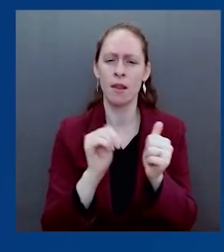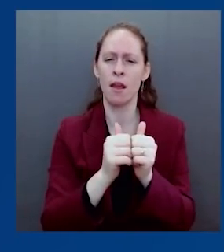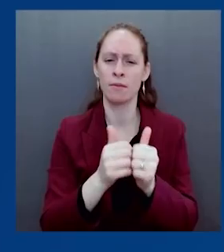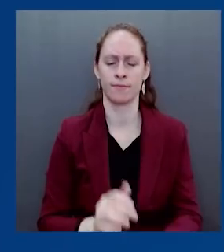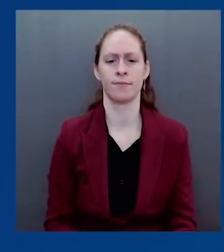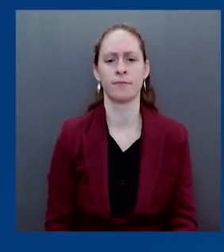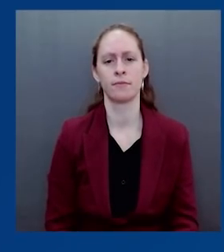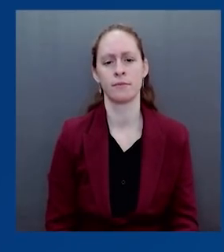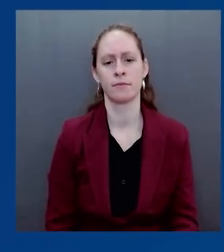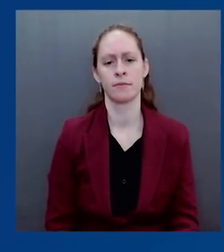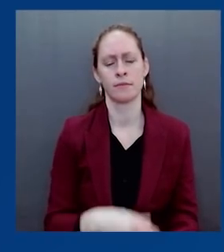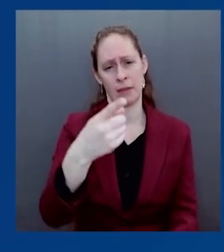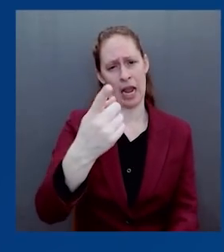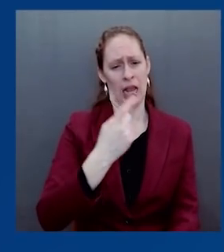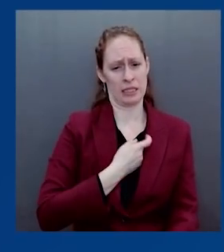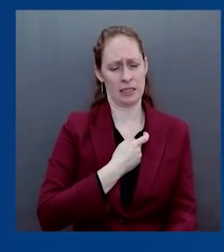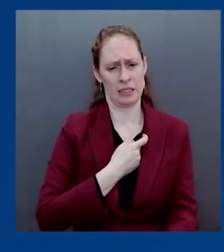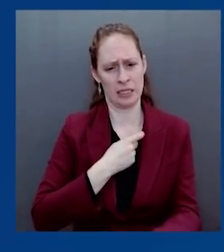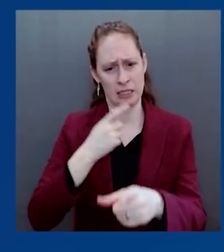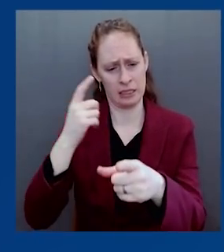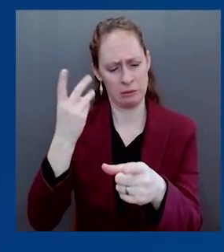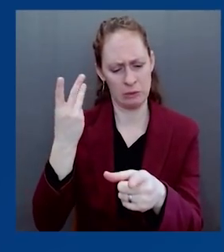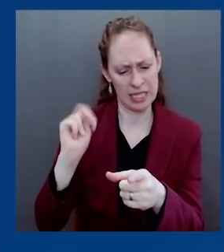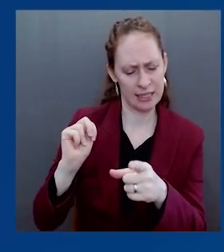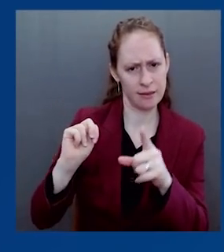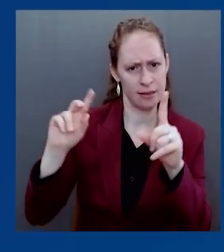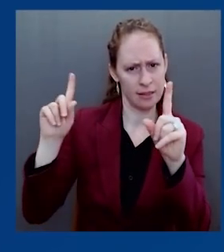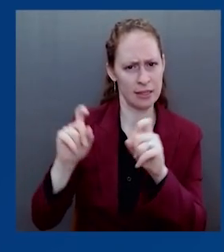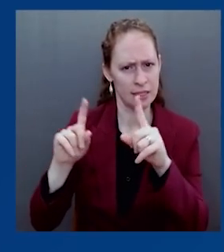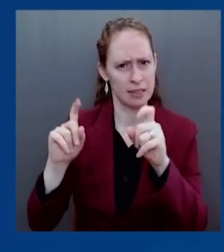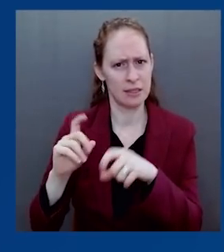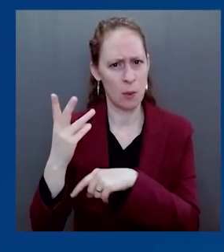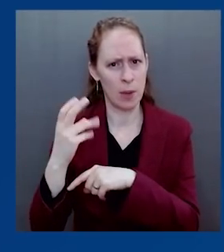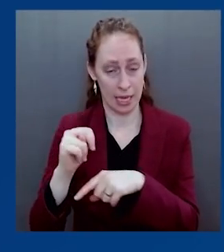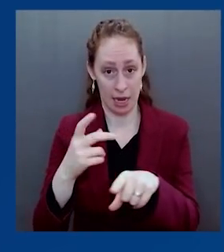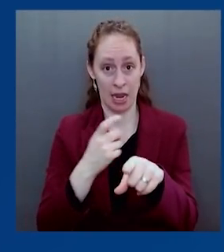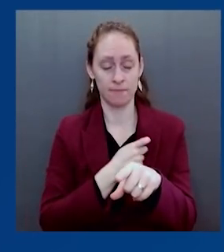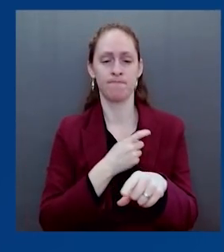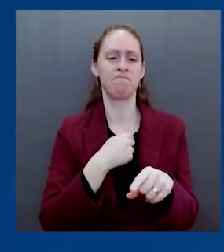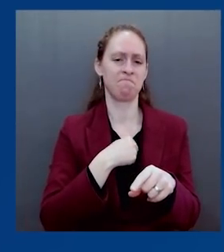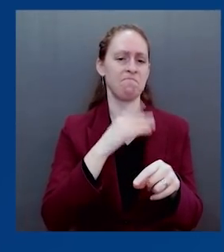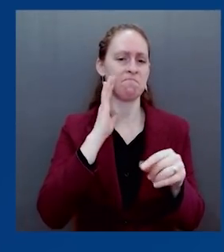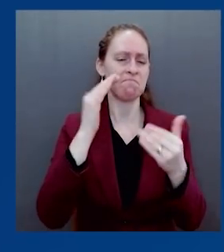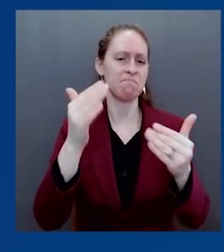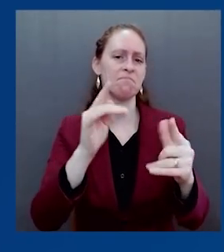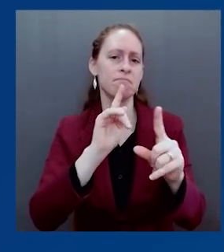Dr. Walensky: Yeah, so -- so, simply put: Americans should take a test when they have symptoms that appear to be COVID-19 --